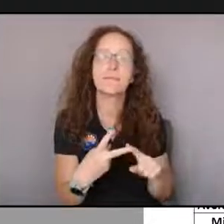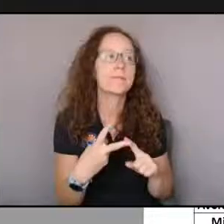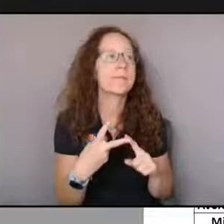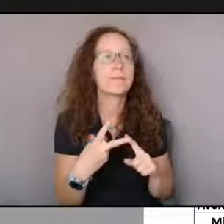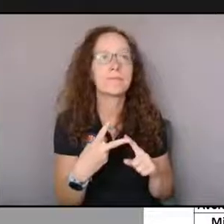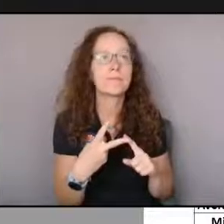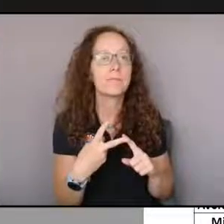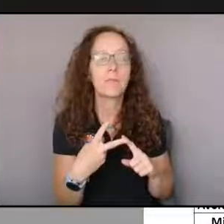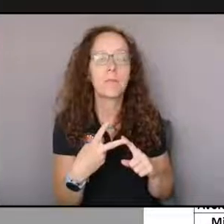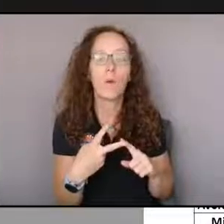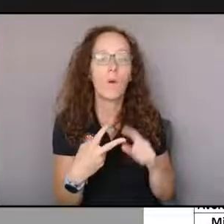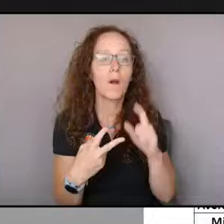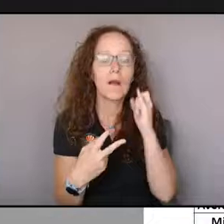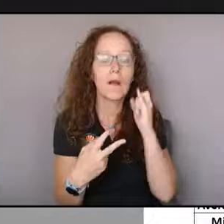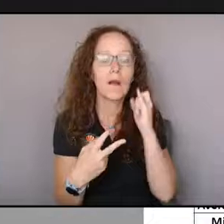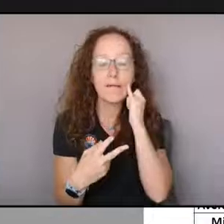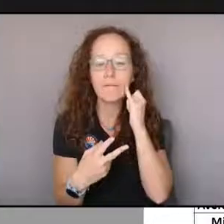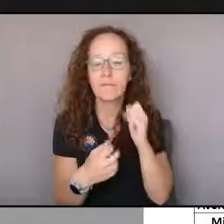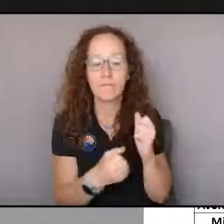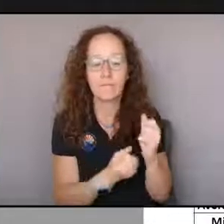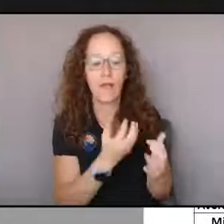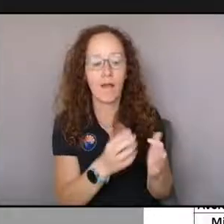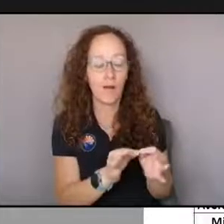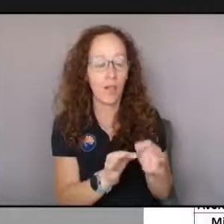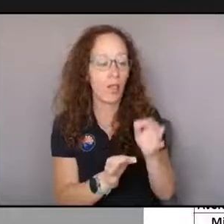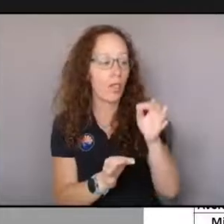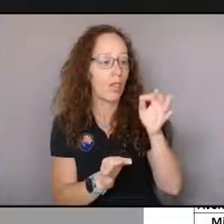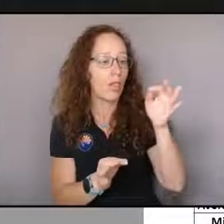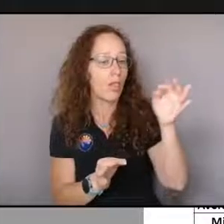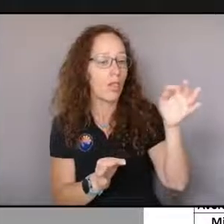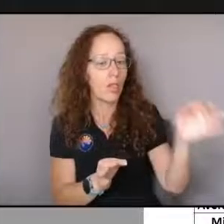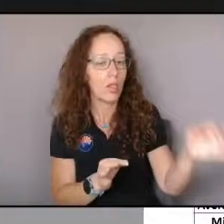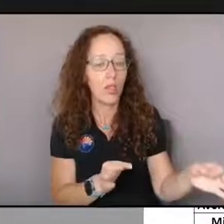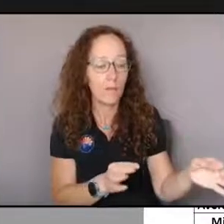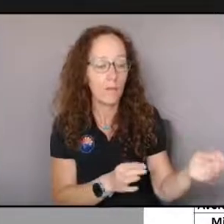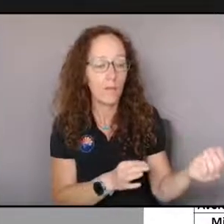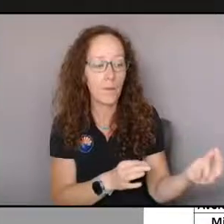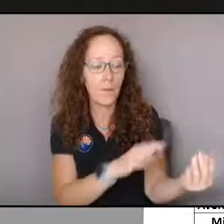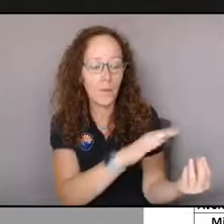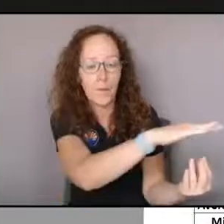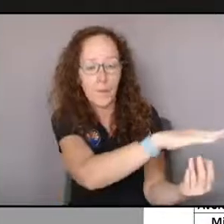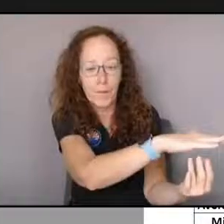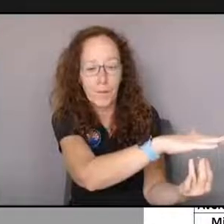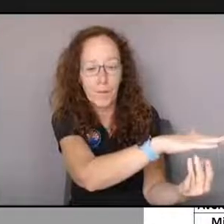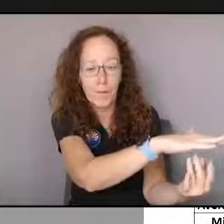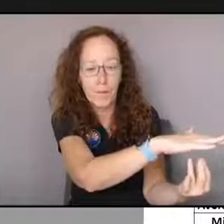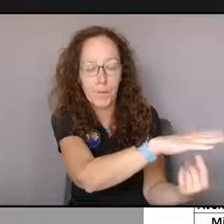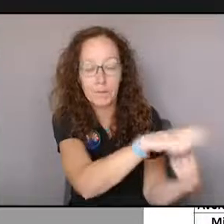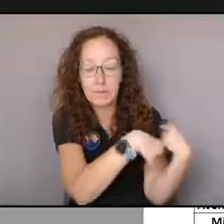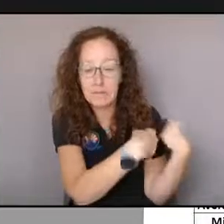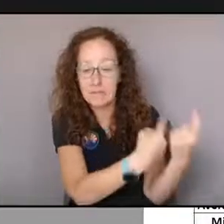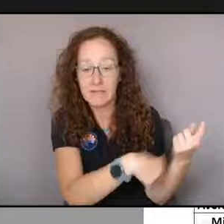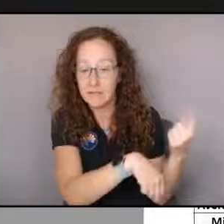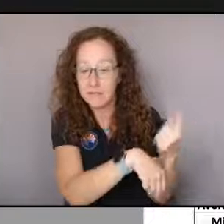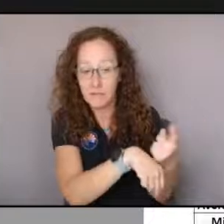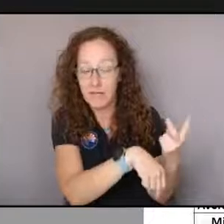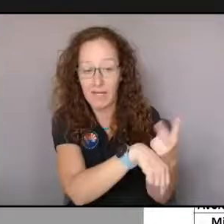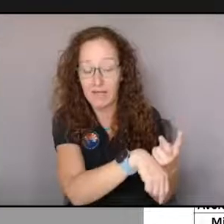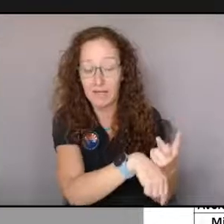THERE CAN BE A NEW START FROM A SPOT FIRE THAT HAS BEEN SLEEPING ALL THIS TIME THE LAST SEVERAL DAYS JUST